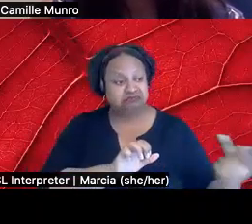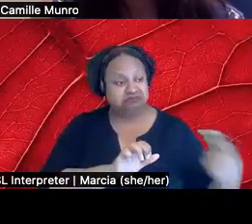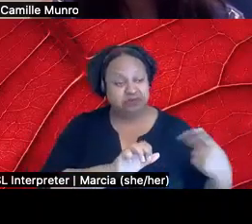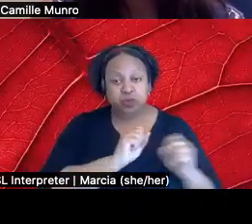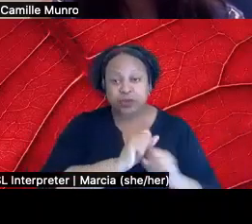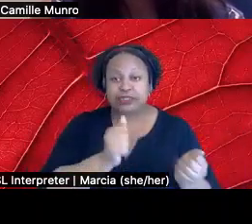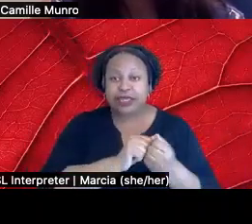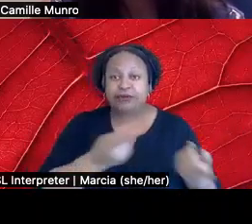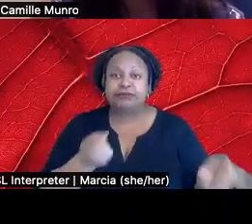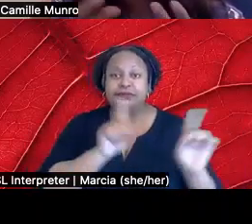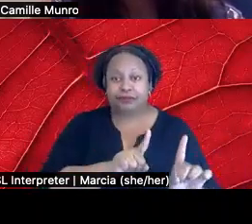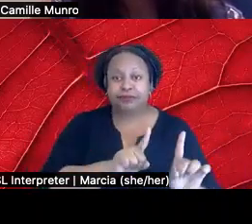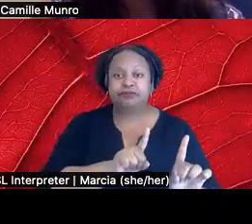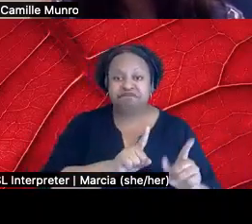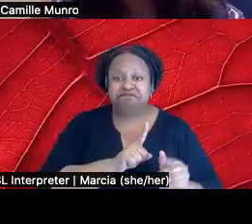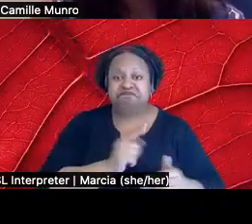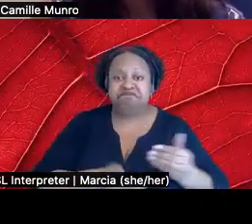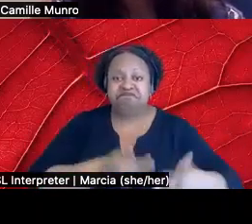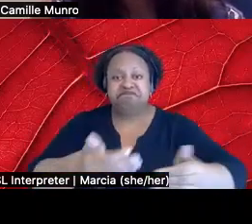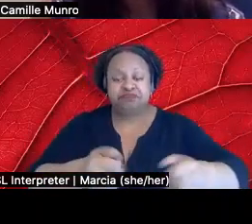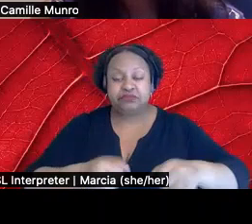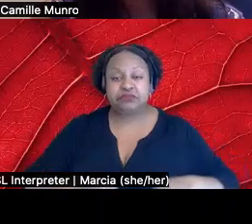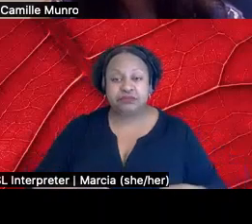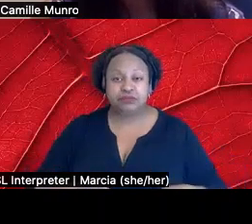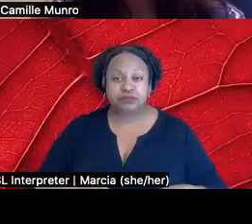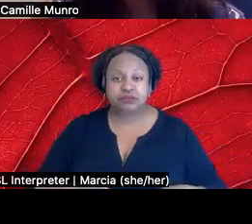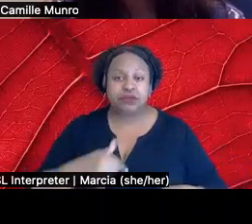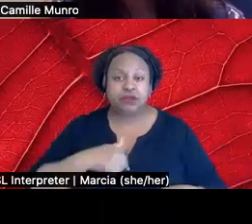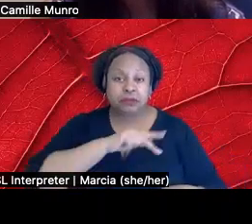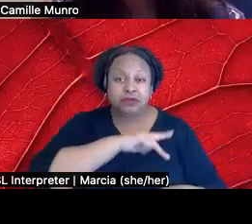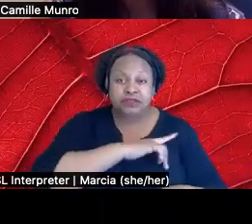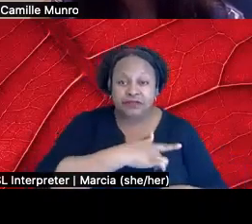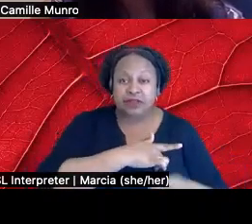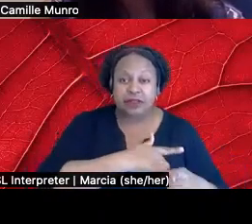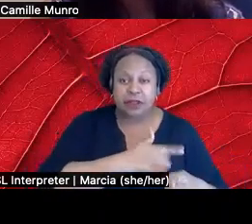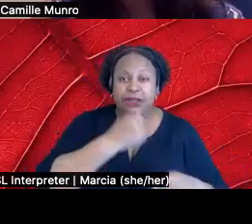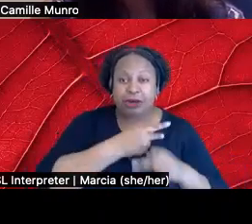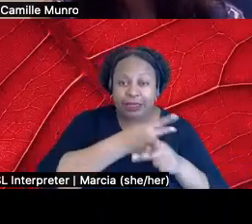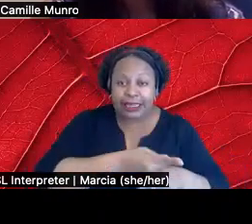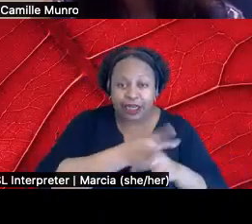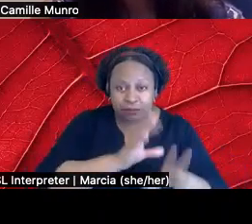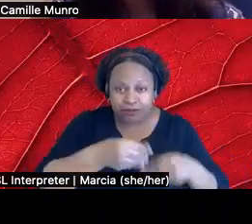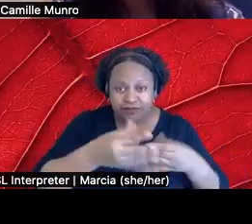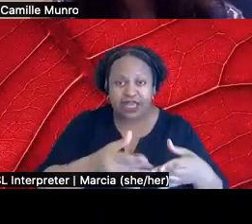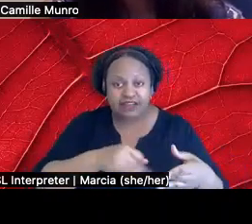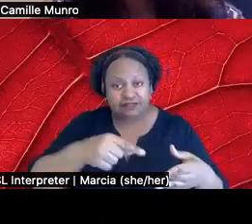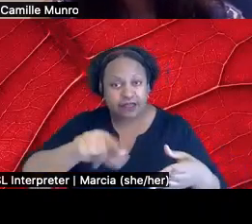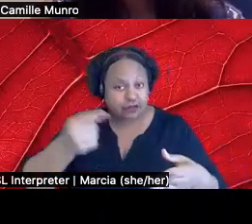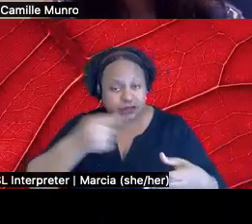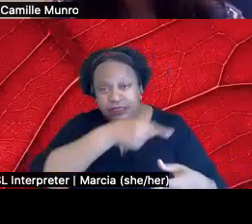And I personally think can give better care to patients when they understand what the patients are going through.